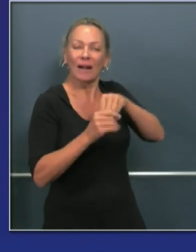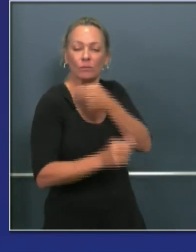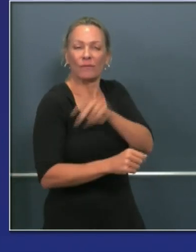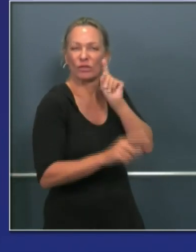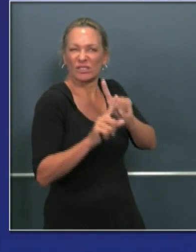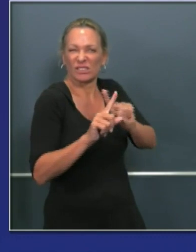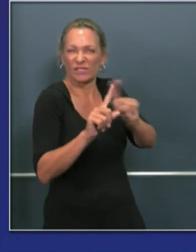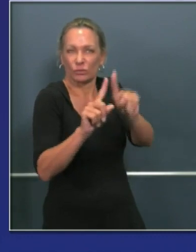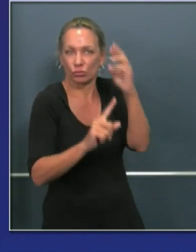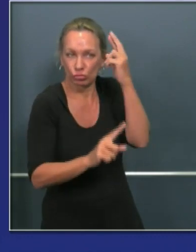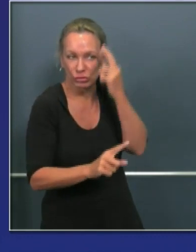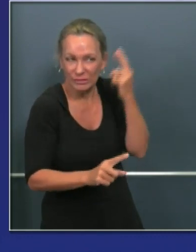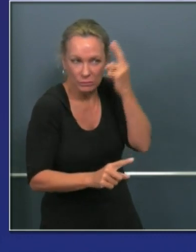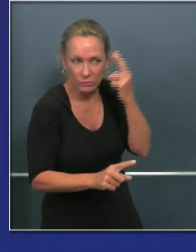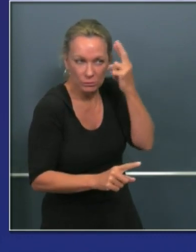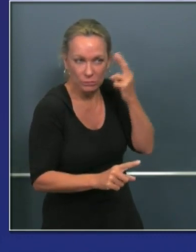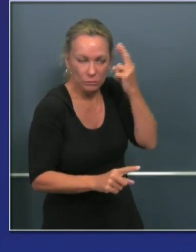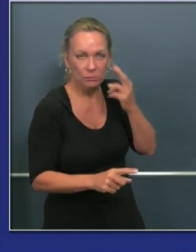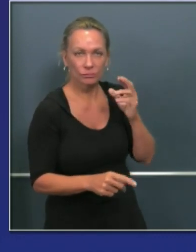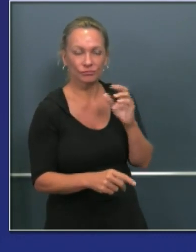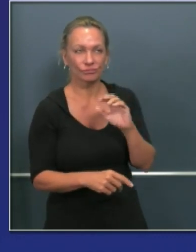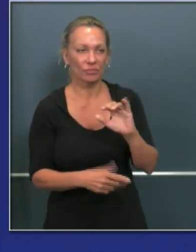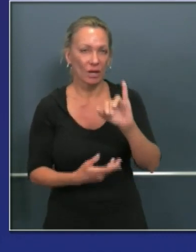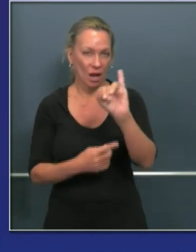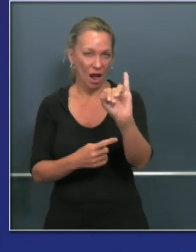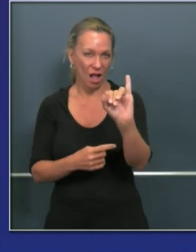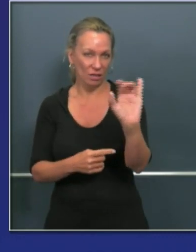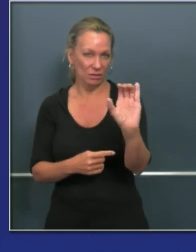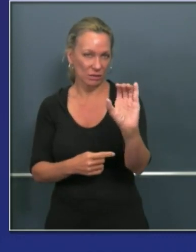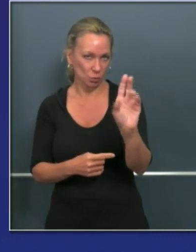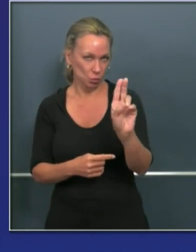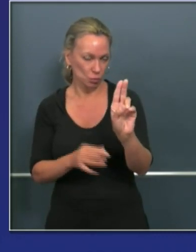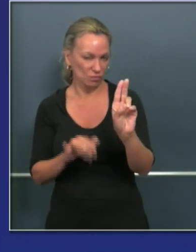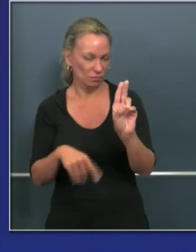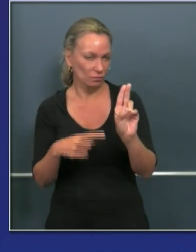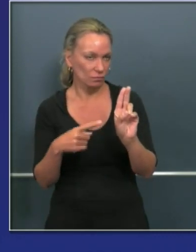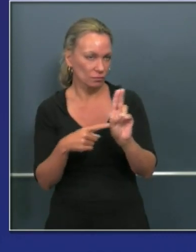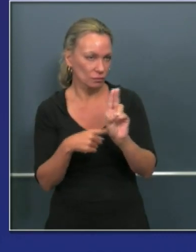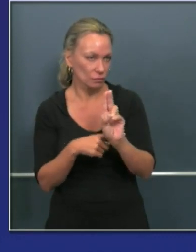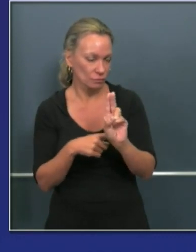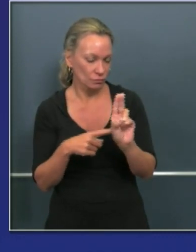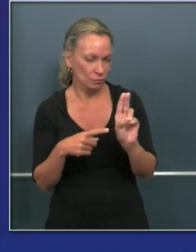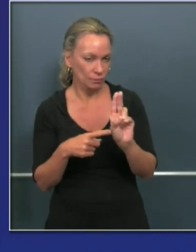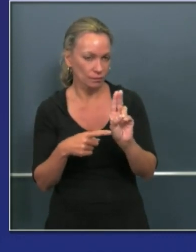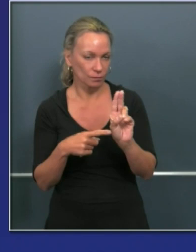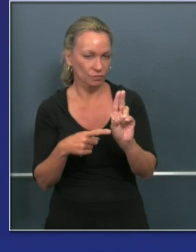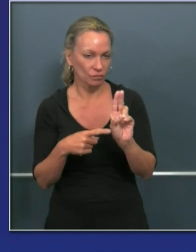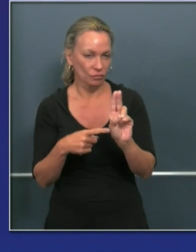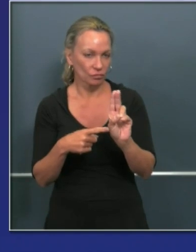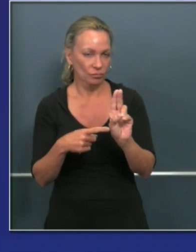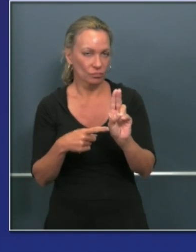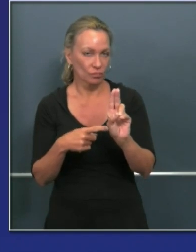THE TOTAL NUMBER OF BEDS AVAILABLE TODAY AS A SNAPSHOT. WE ARE UTILIZING ABOUT 39% OF